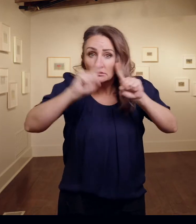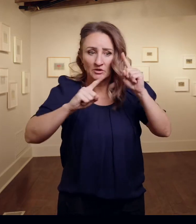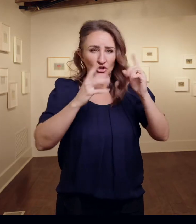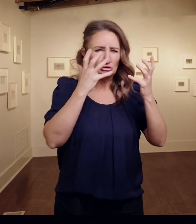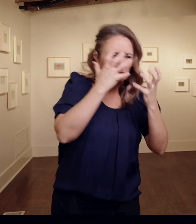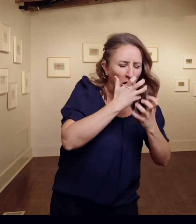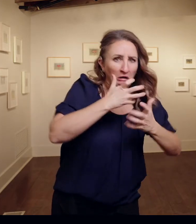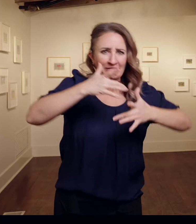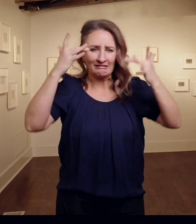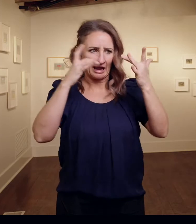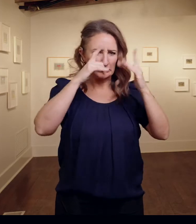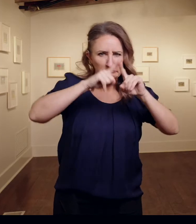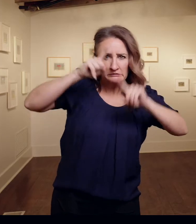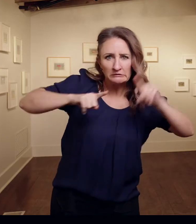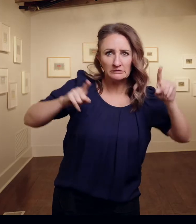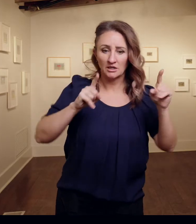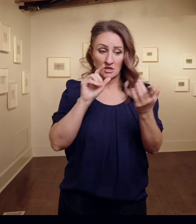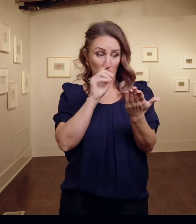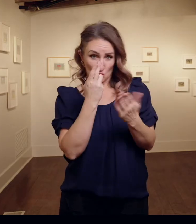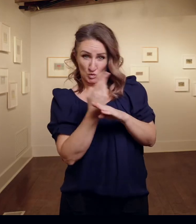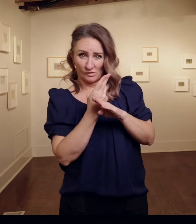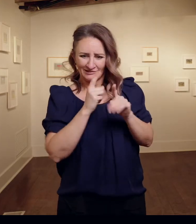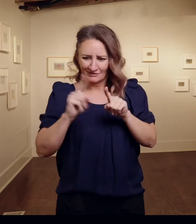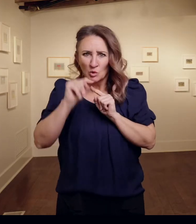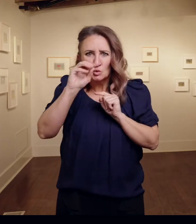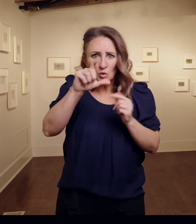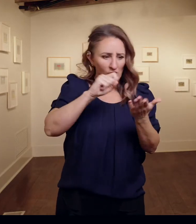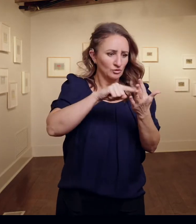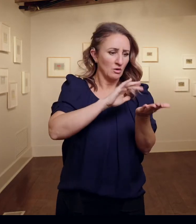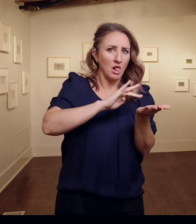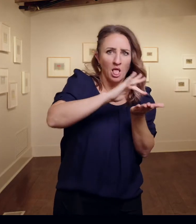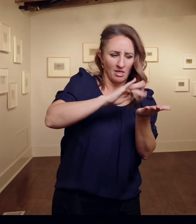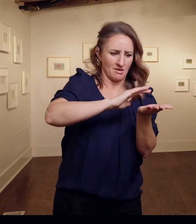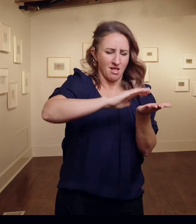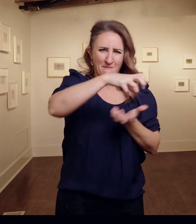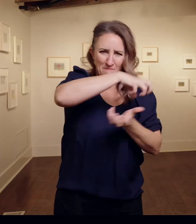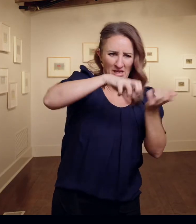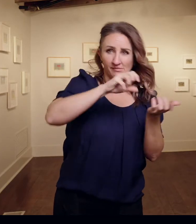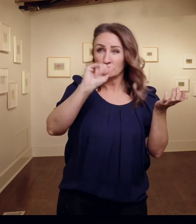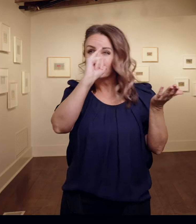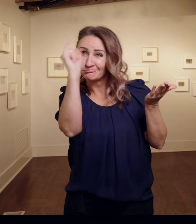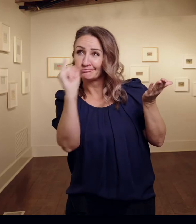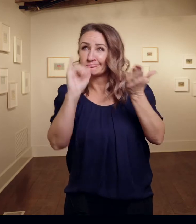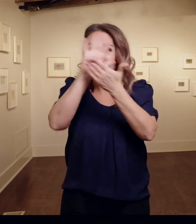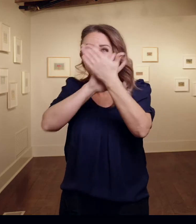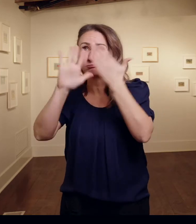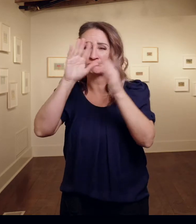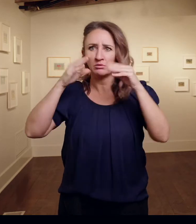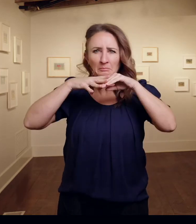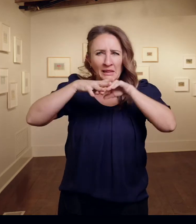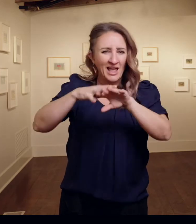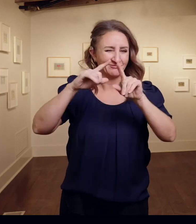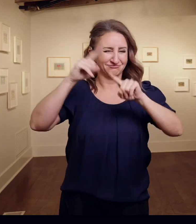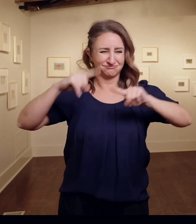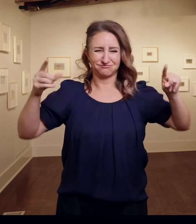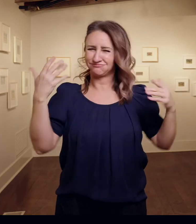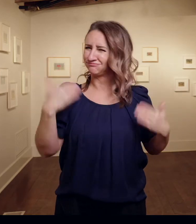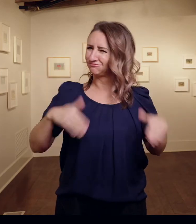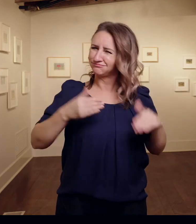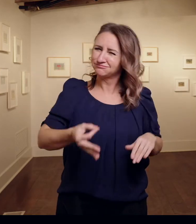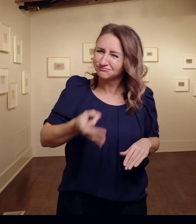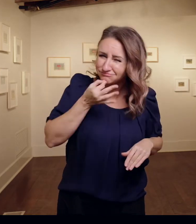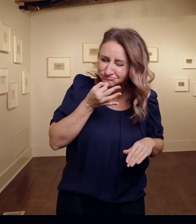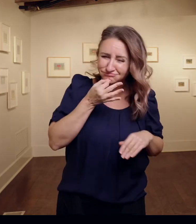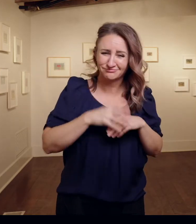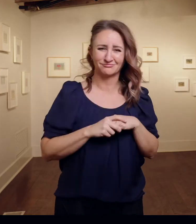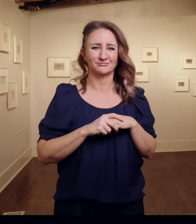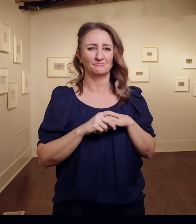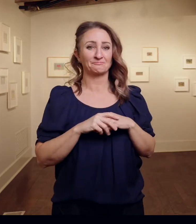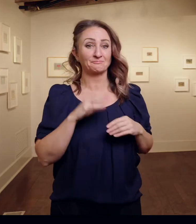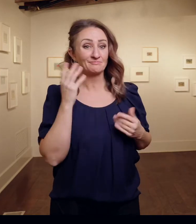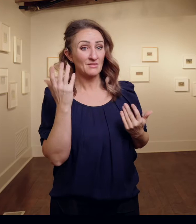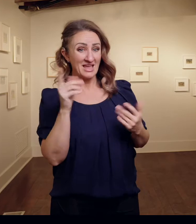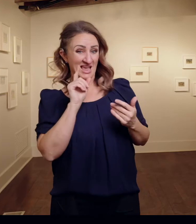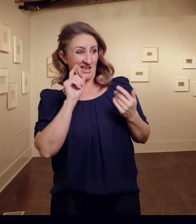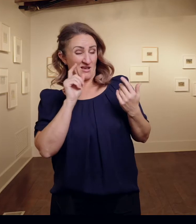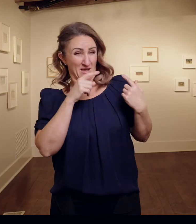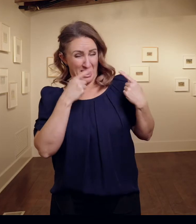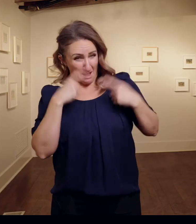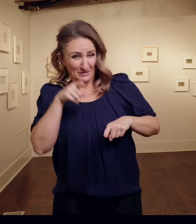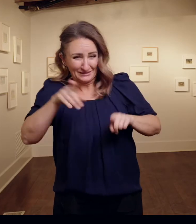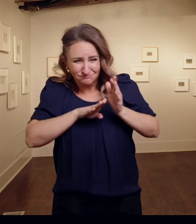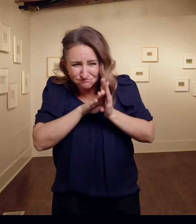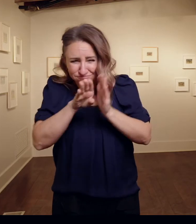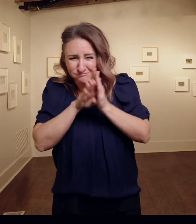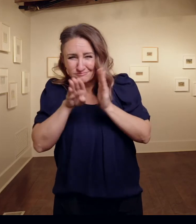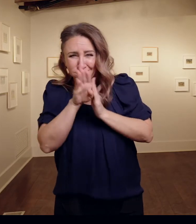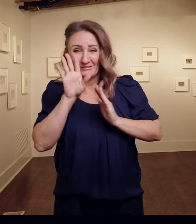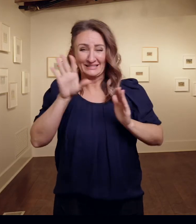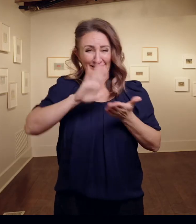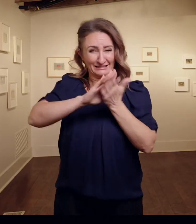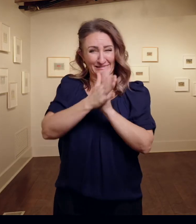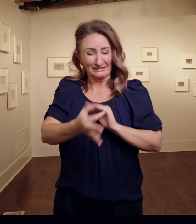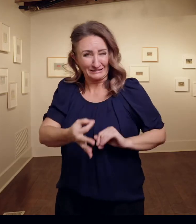Mixing different amounts of soot and his own saliva, he could create a wide variety of effects.